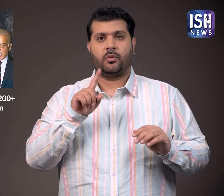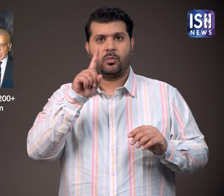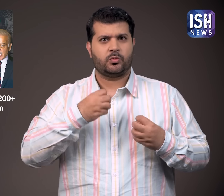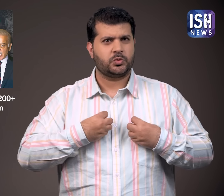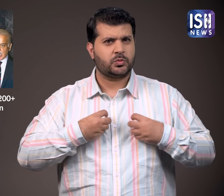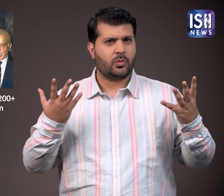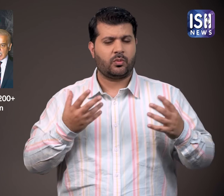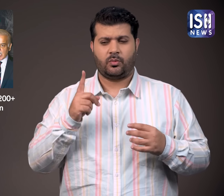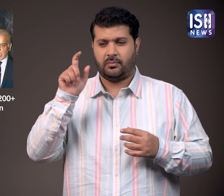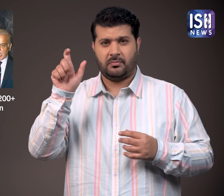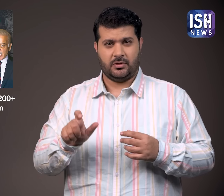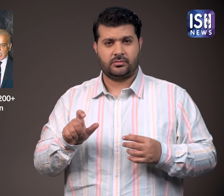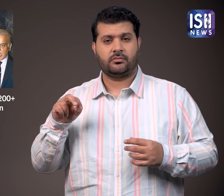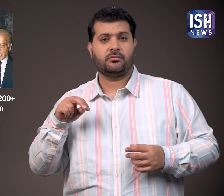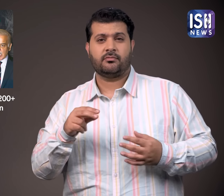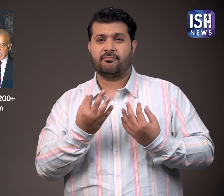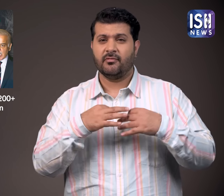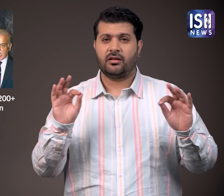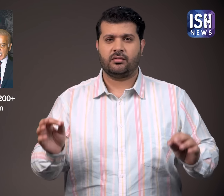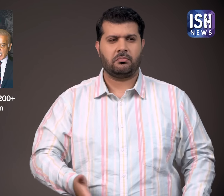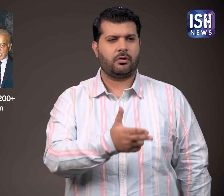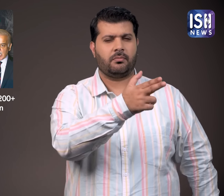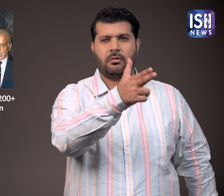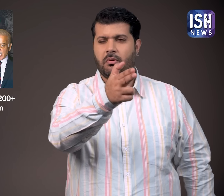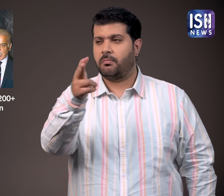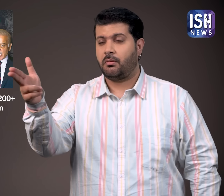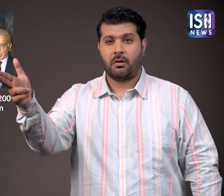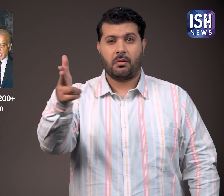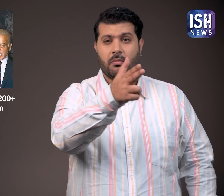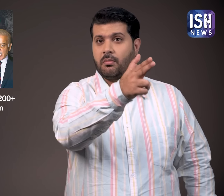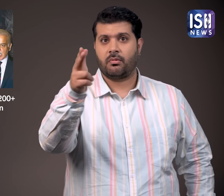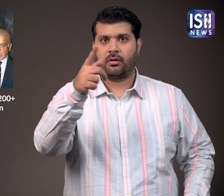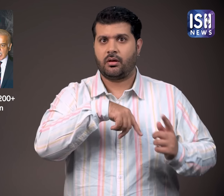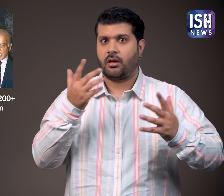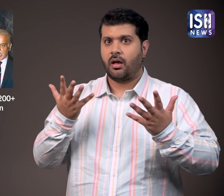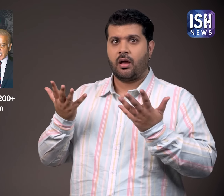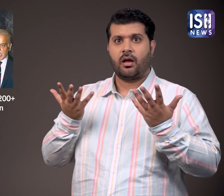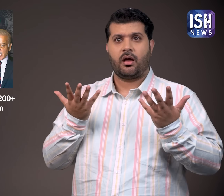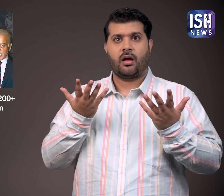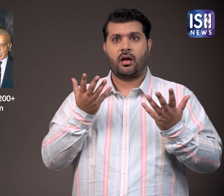Shockingly, armed attackers were seen walking freely on the roads and shooting people.